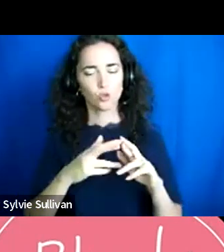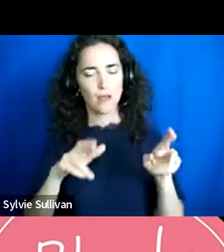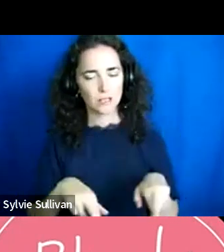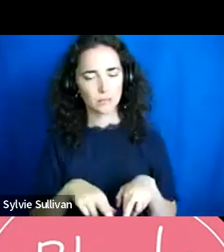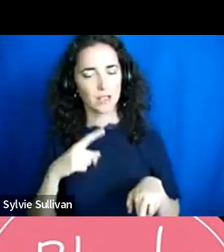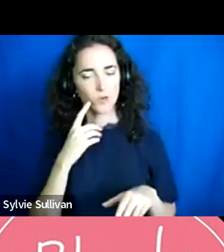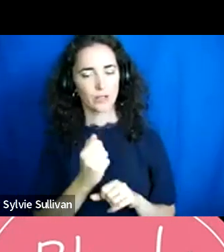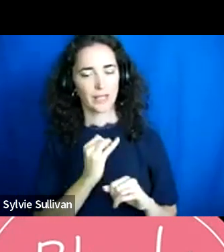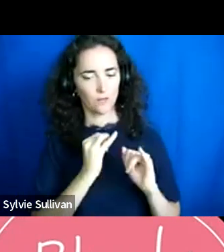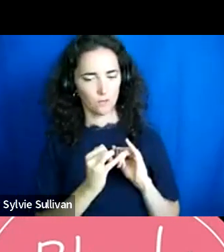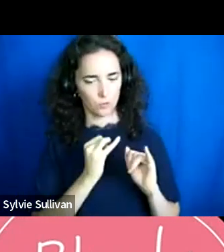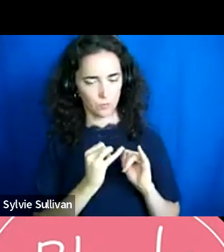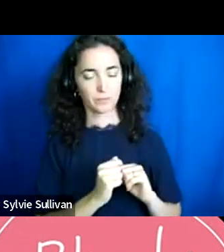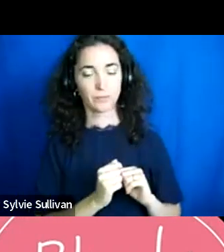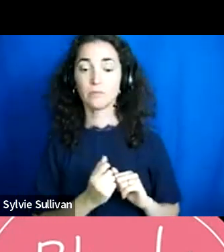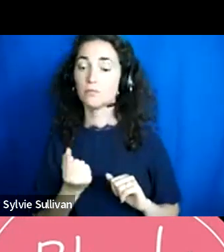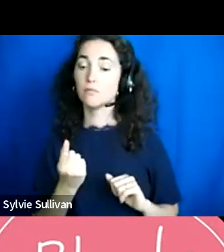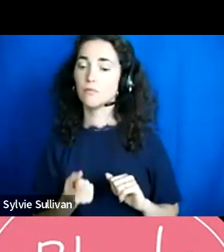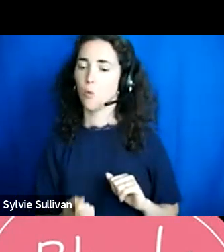What are the steps that you have to take to be employed?